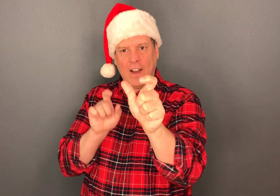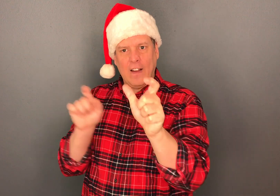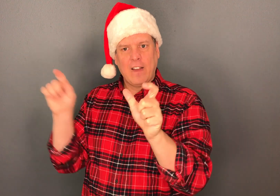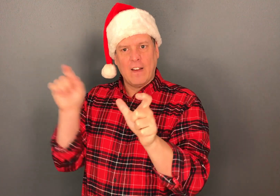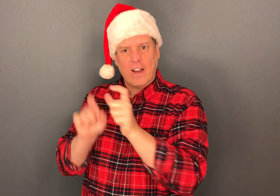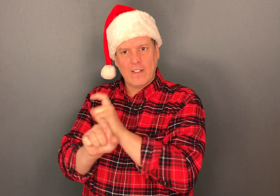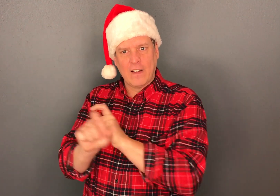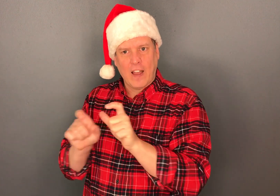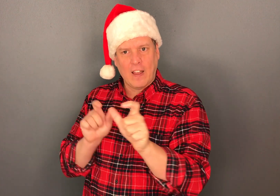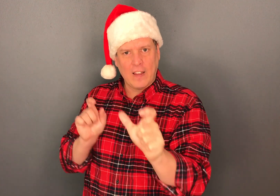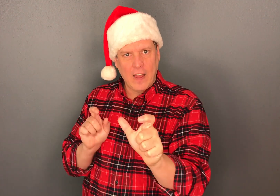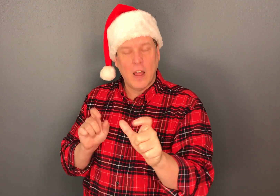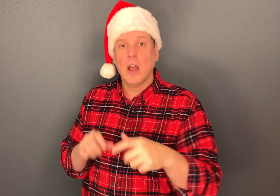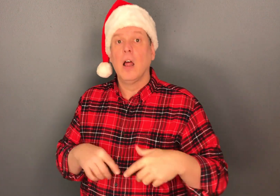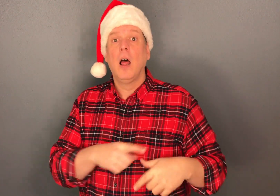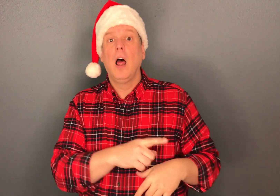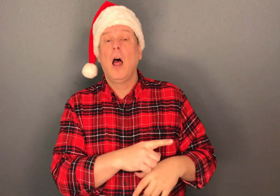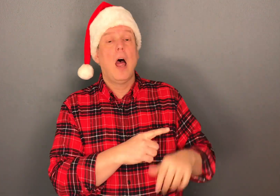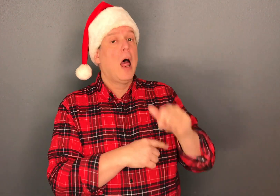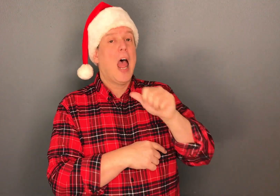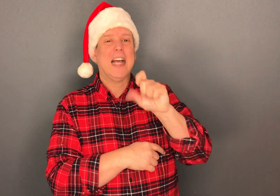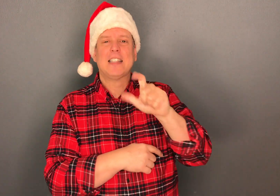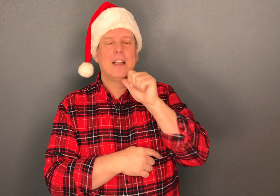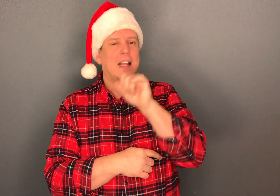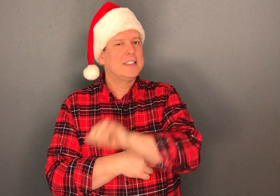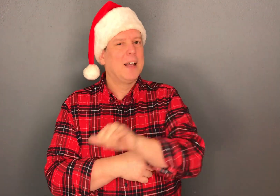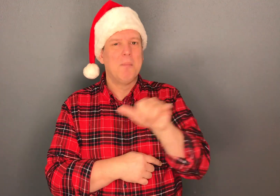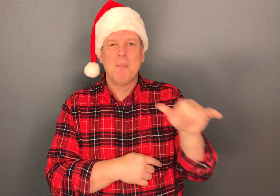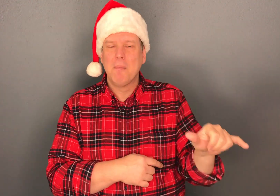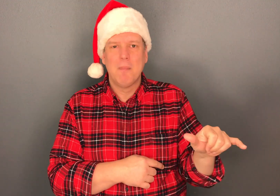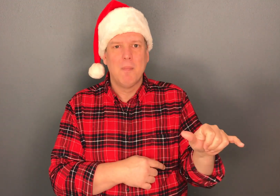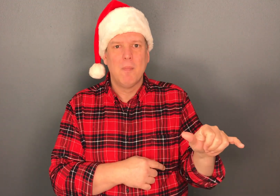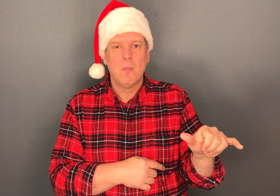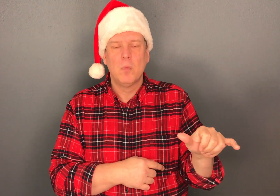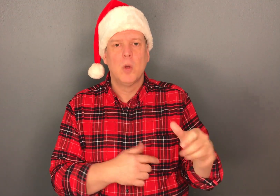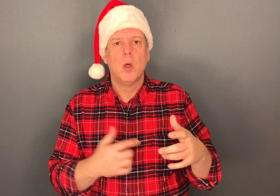everything in its order and so on and so forth for most spoken languages and ASL